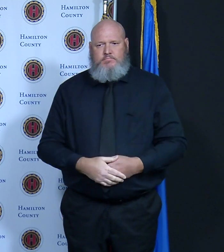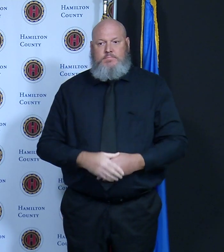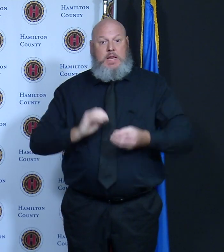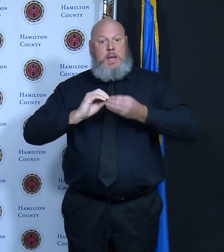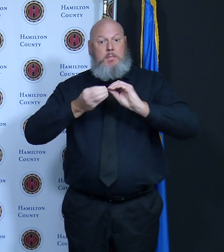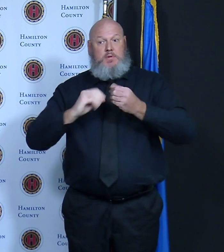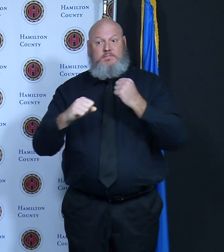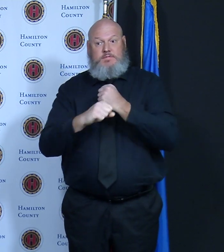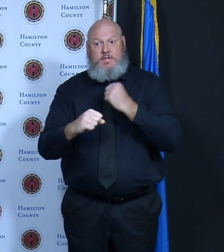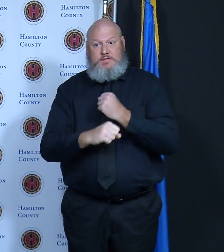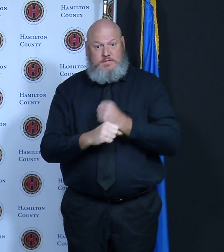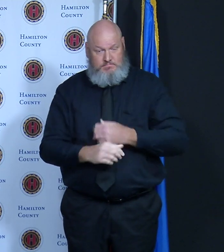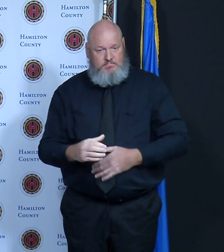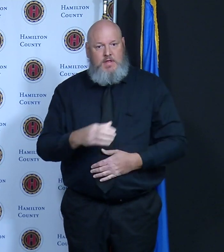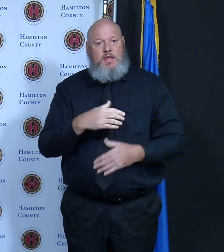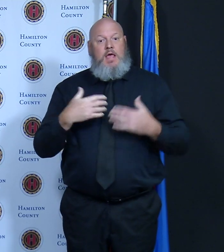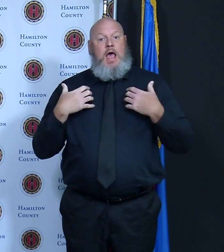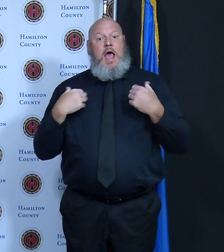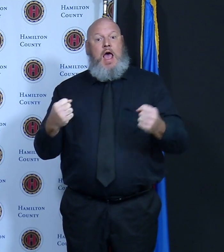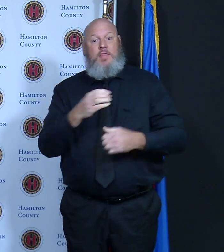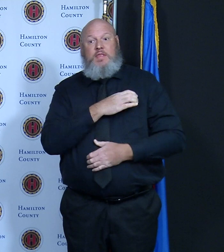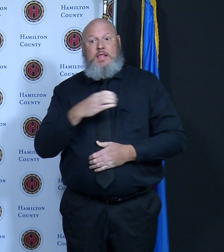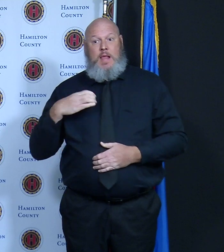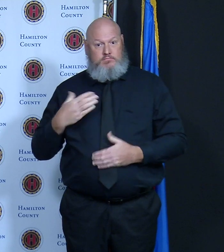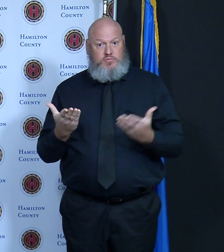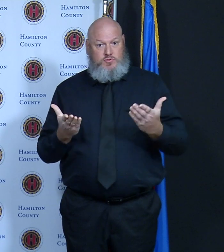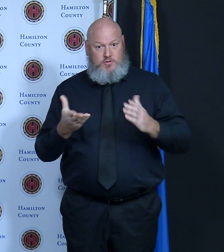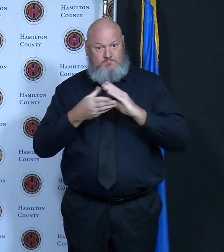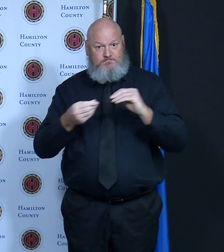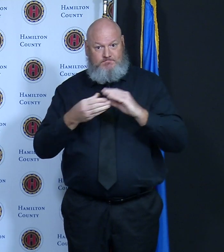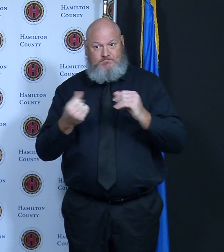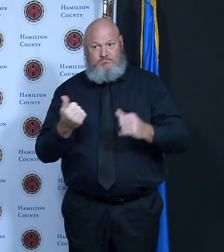o'clock everyday updates the numbers on the Hamilton County Public Health